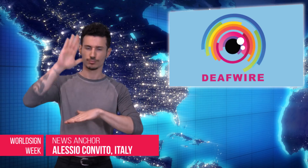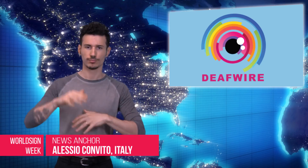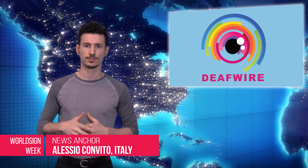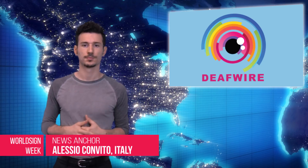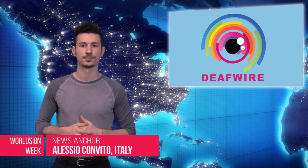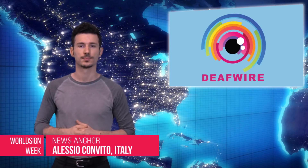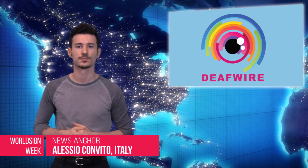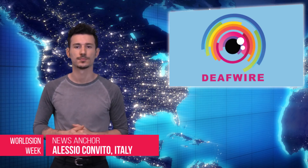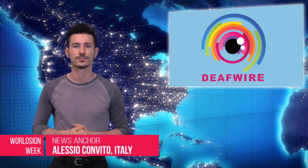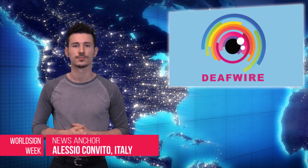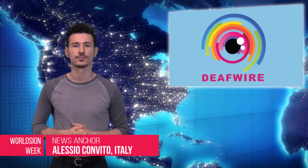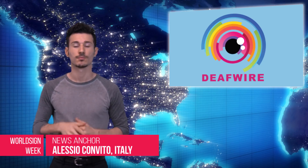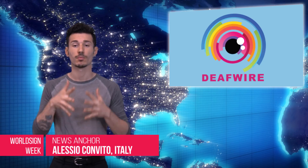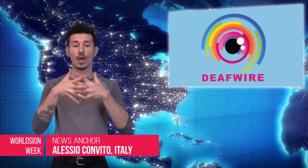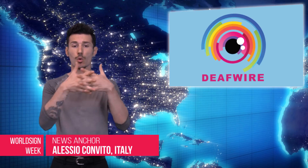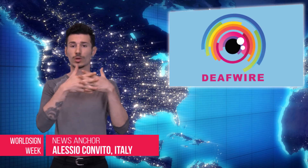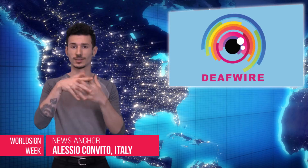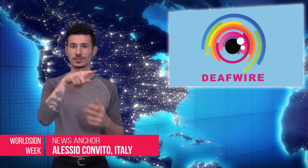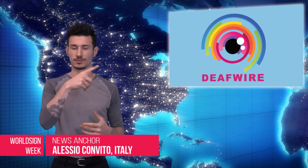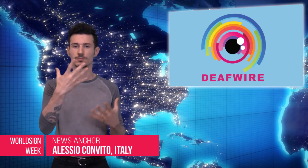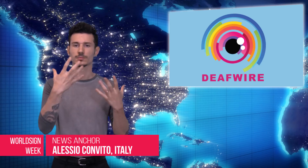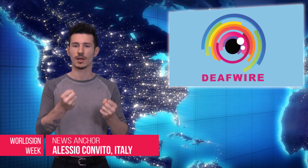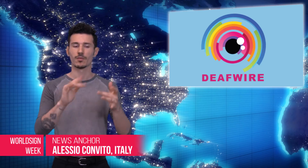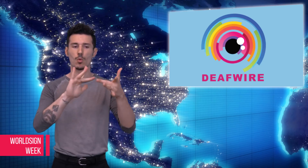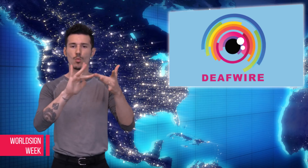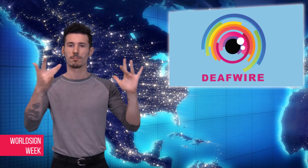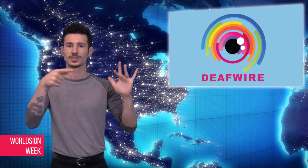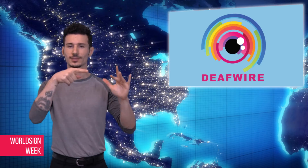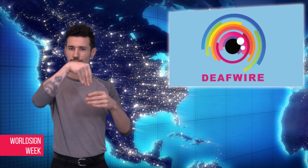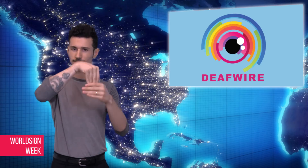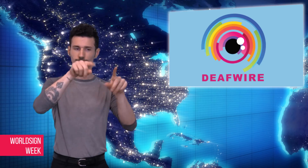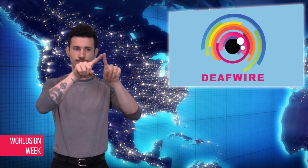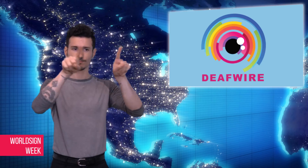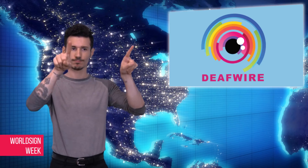unlimited data access for the deaf